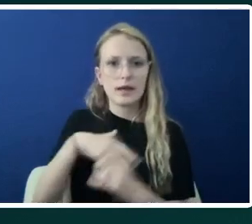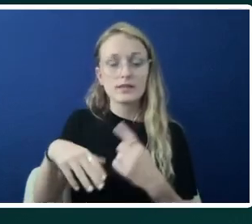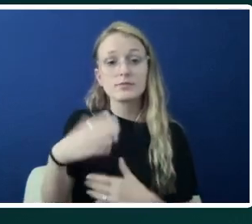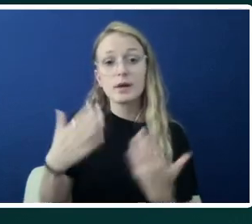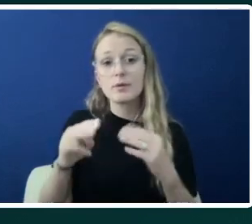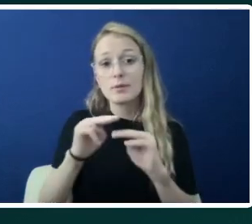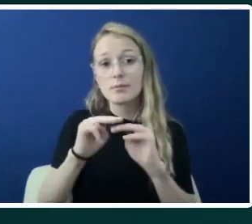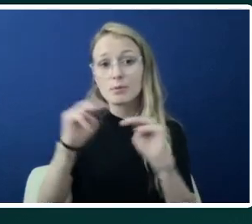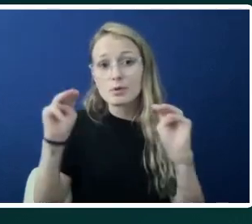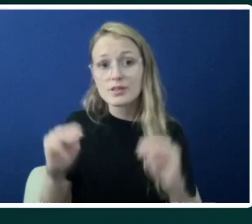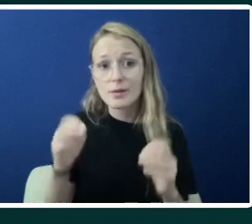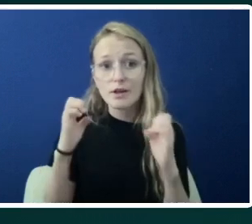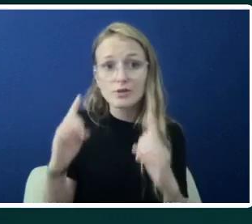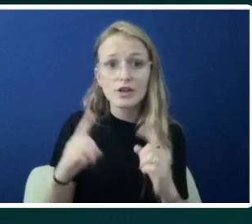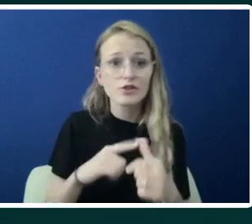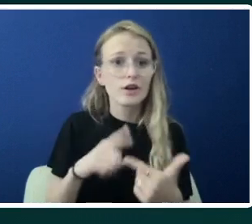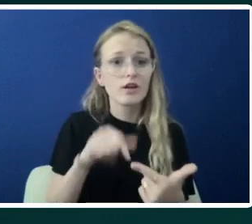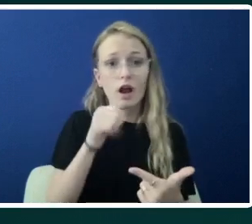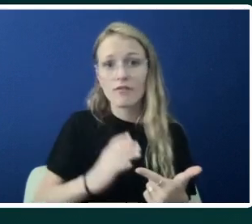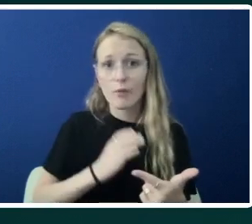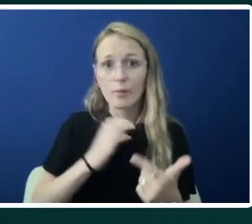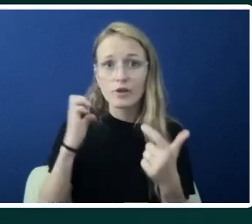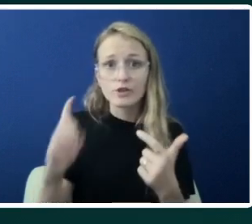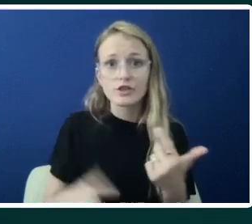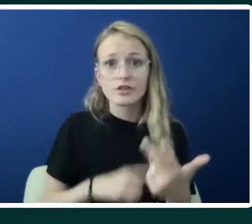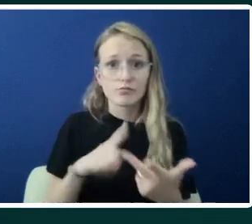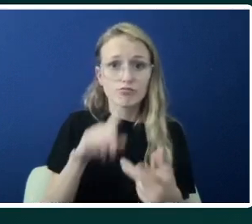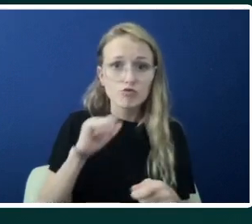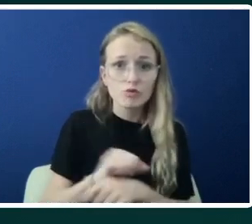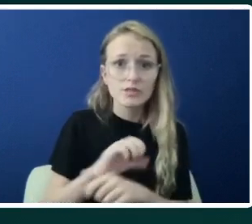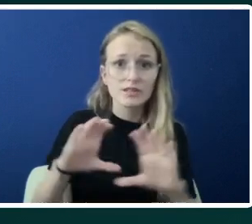informal education. Wherever you are, we believe that we can apply some of these